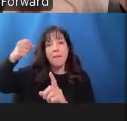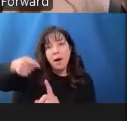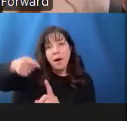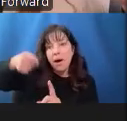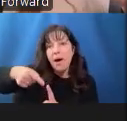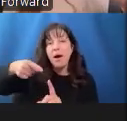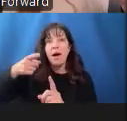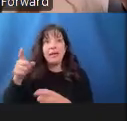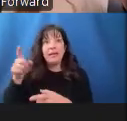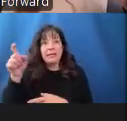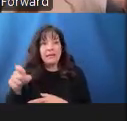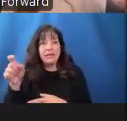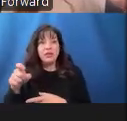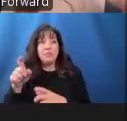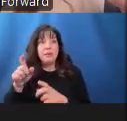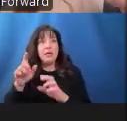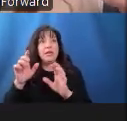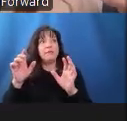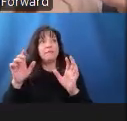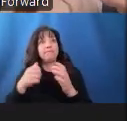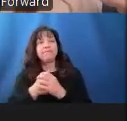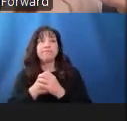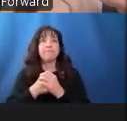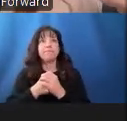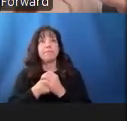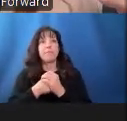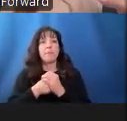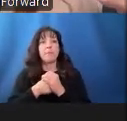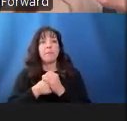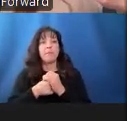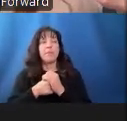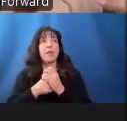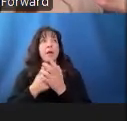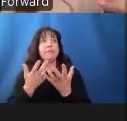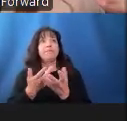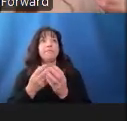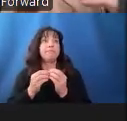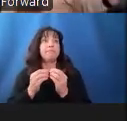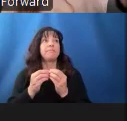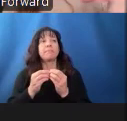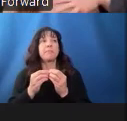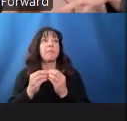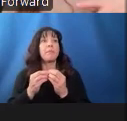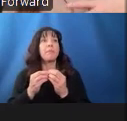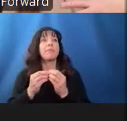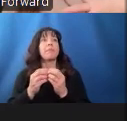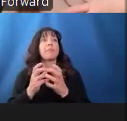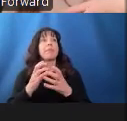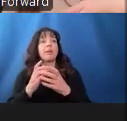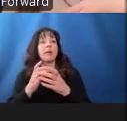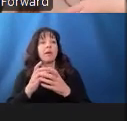needed to be you. Um, like in relationship with someone. And